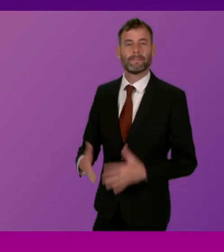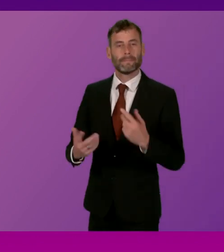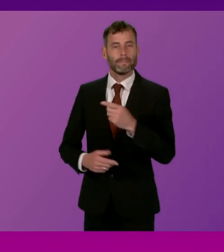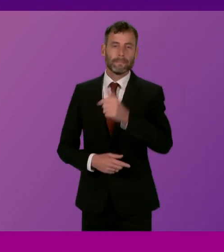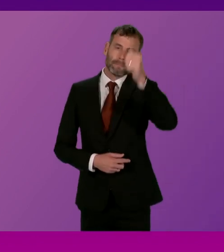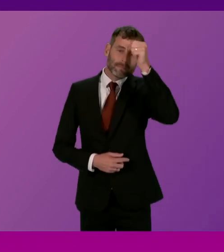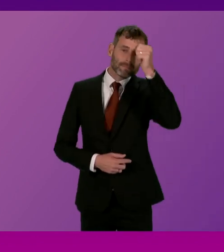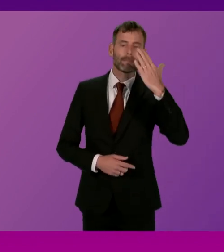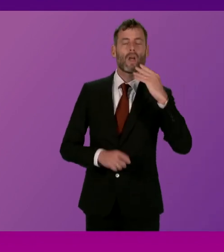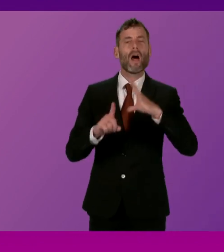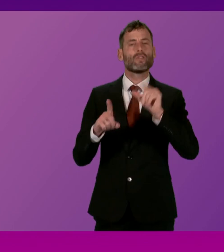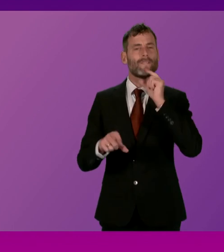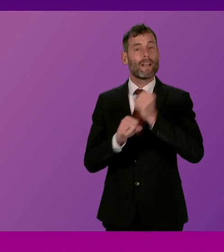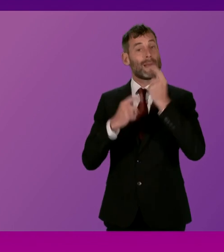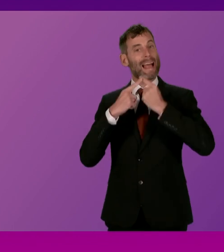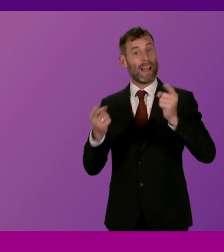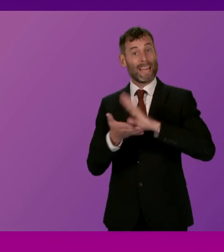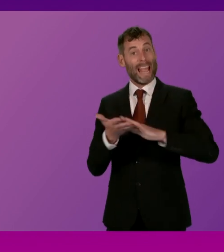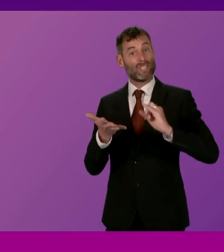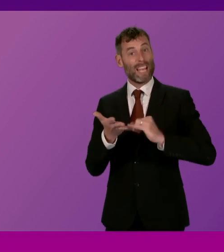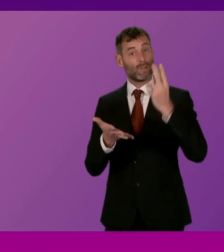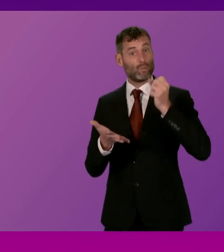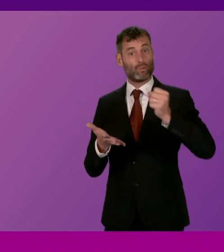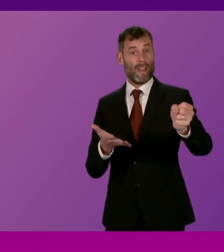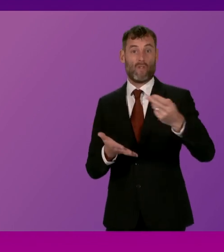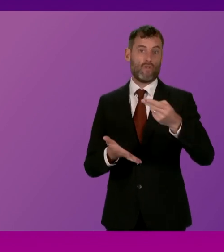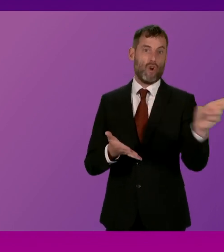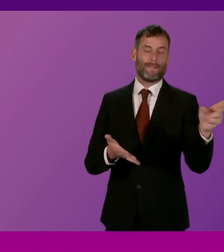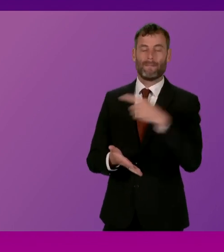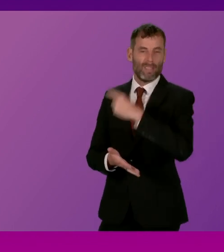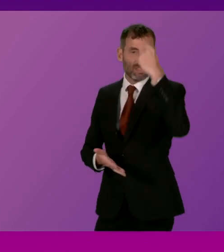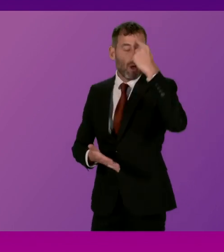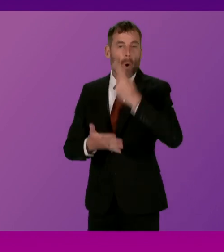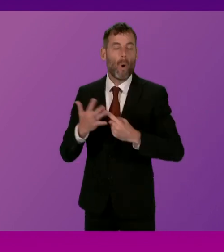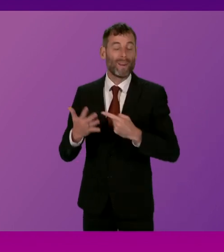of it, by the Conservatives, who are clearly interested only in London and the south-east of England.